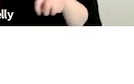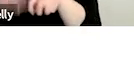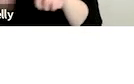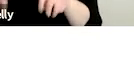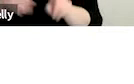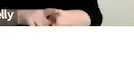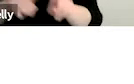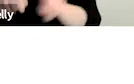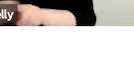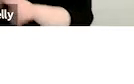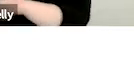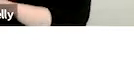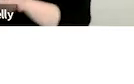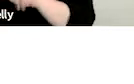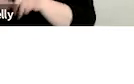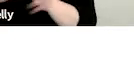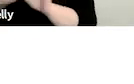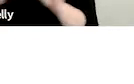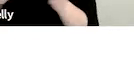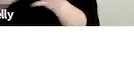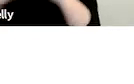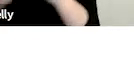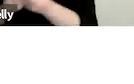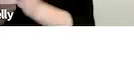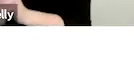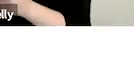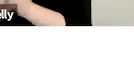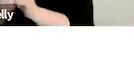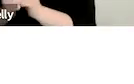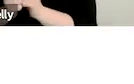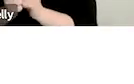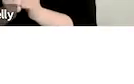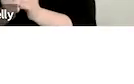real differentiation or modifications or things weren't expressed in a different way. We